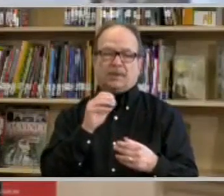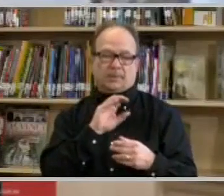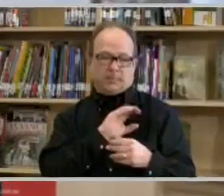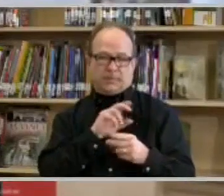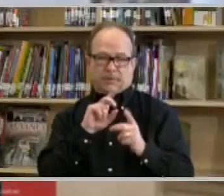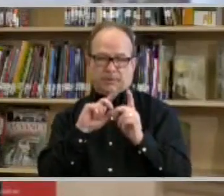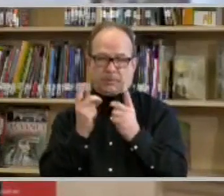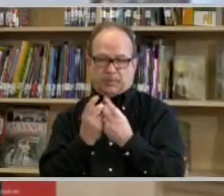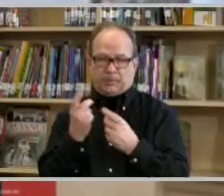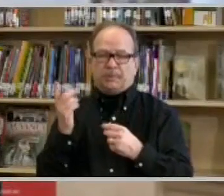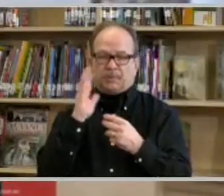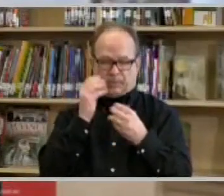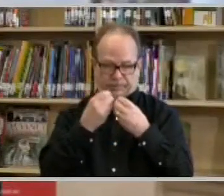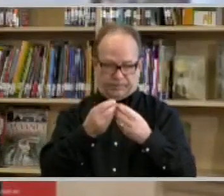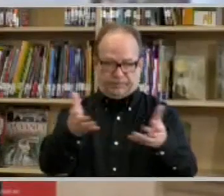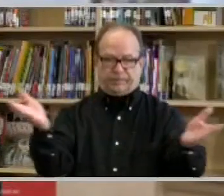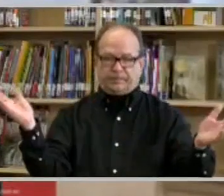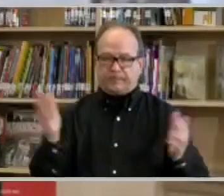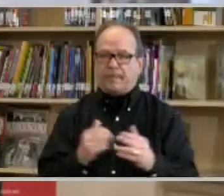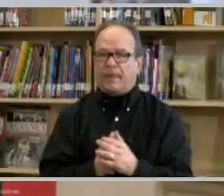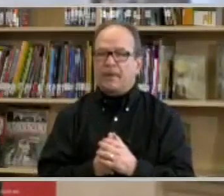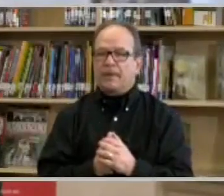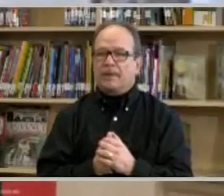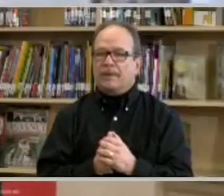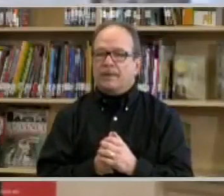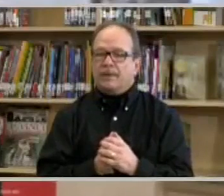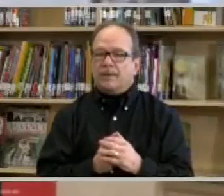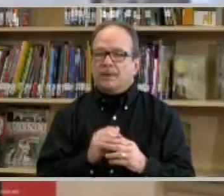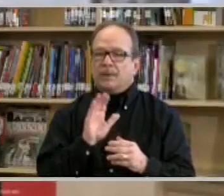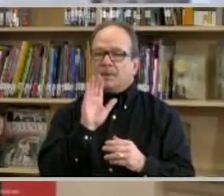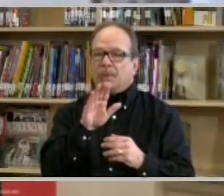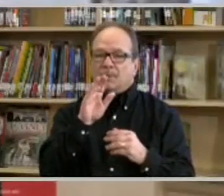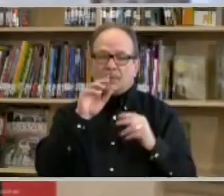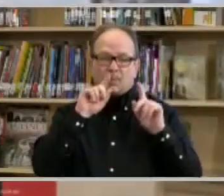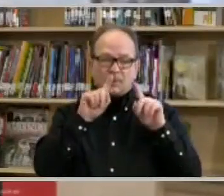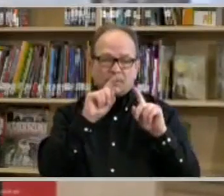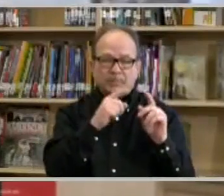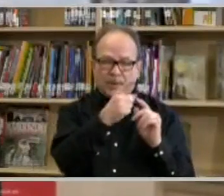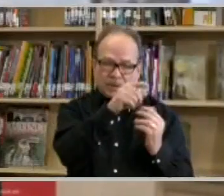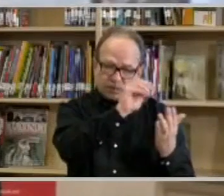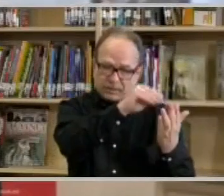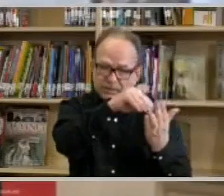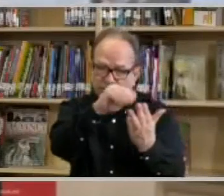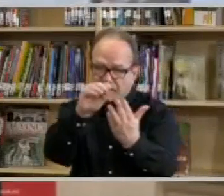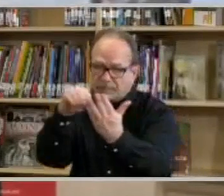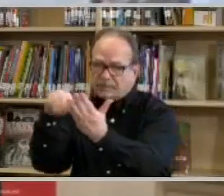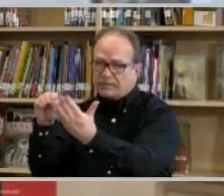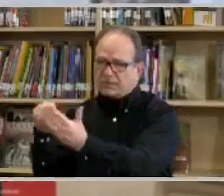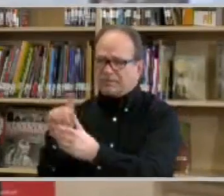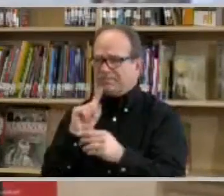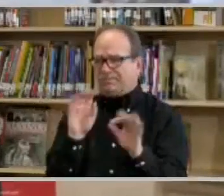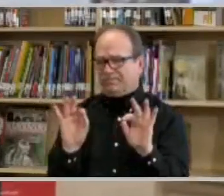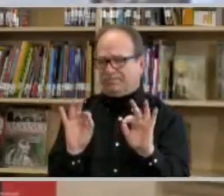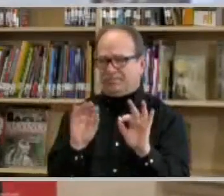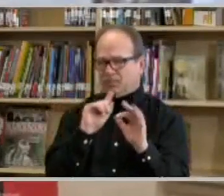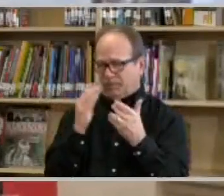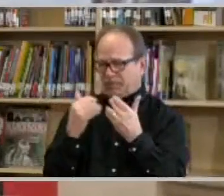SO PLEASE SPREAD THE WORD AND BE SURE TO SUBMIT YOUR RESPONSES. I DID MINE YESTERDAY.